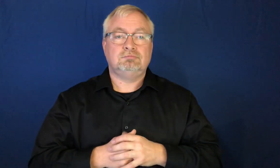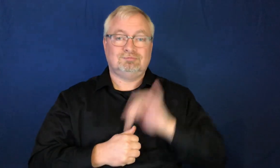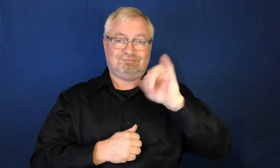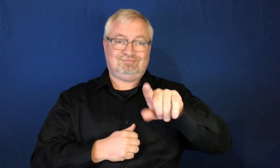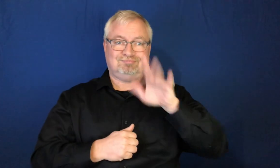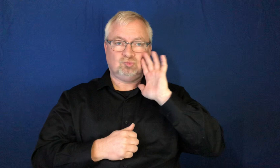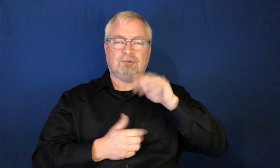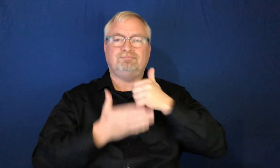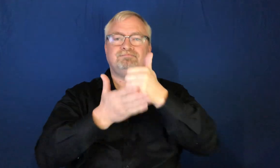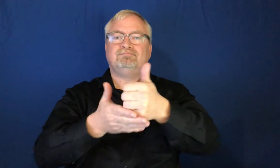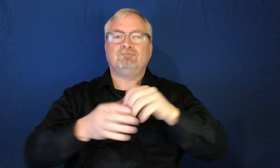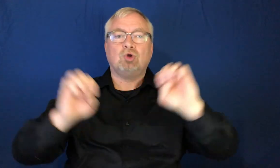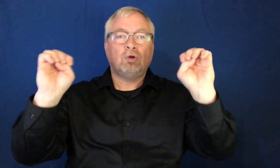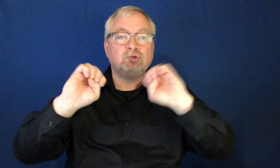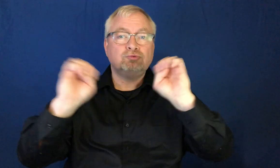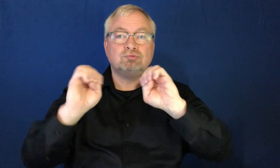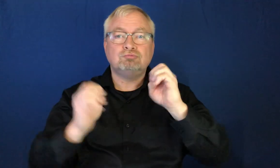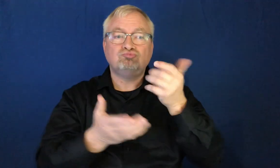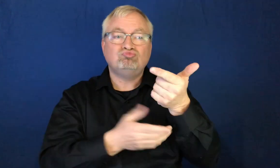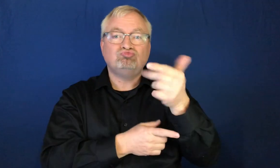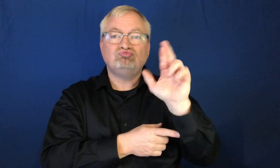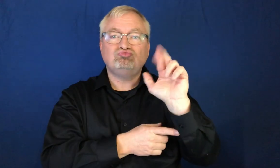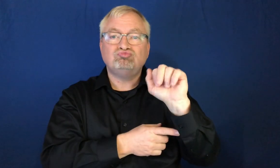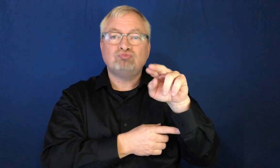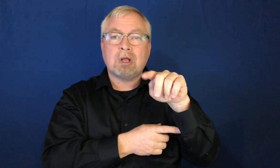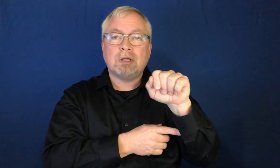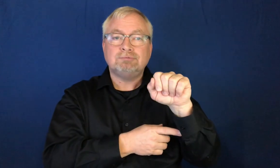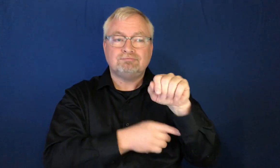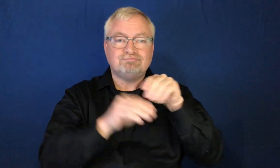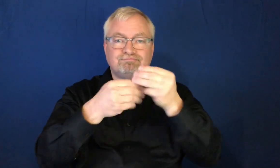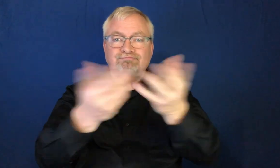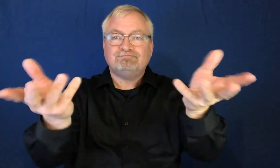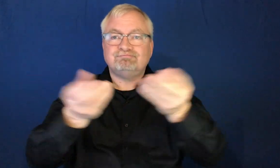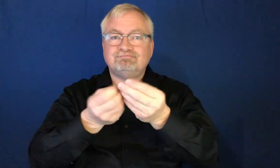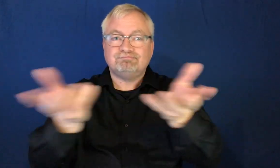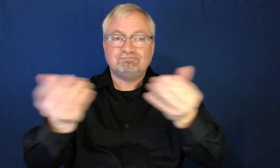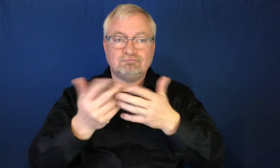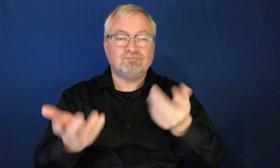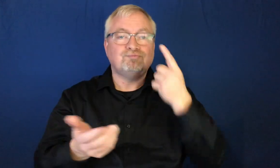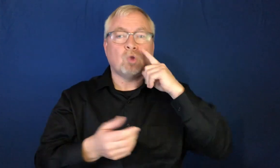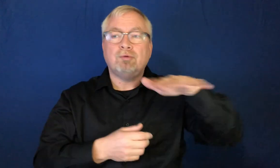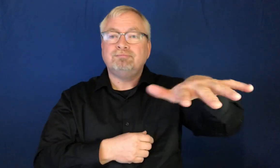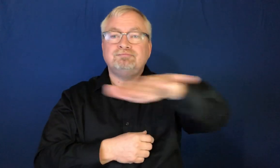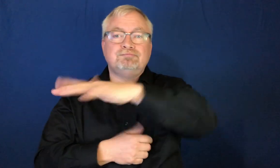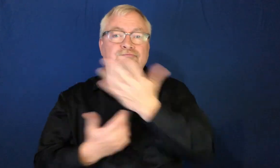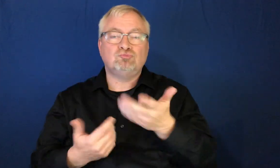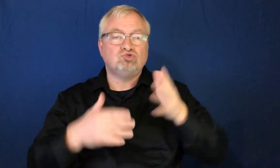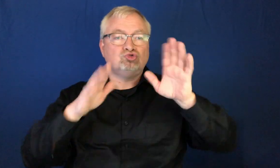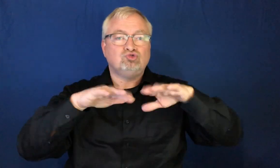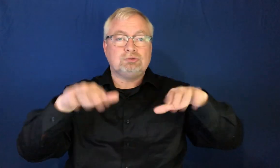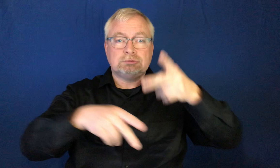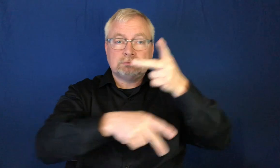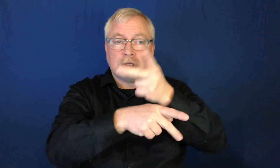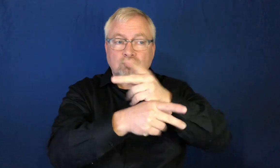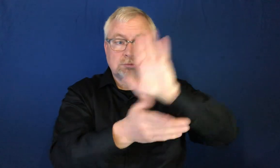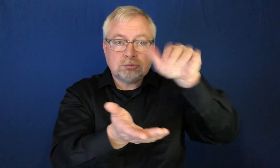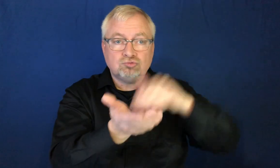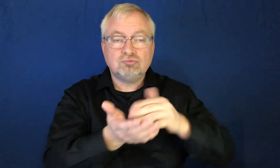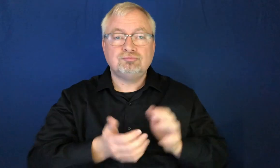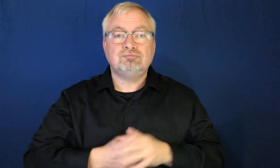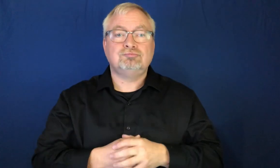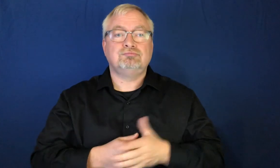It would provide emergency grants to child care centers;